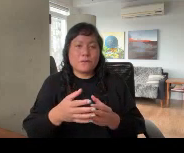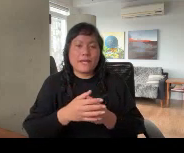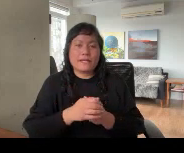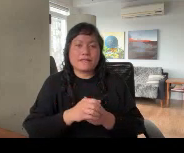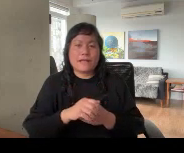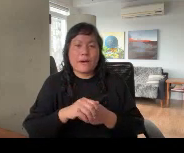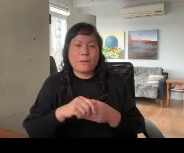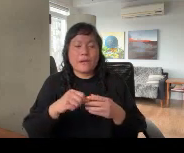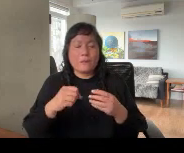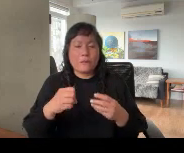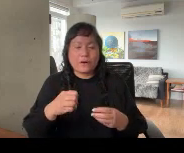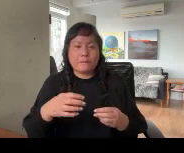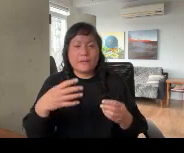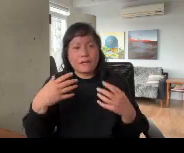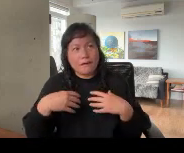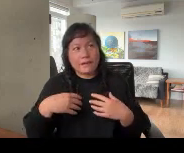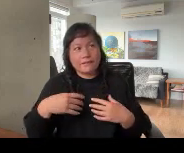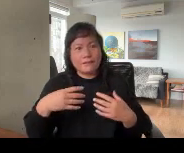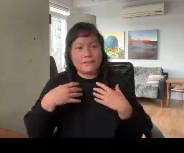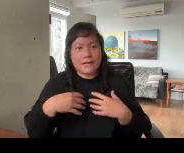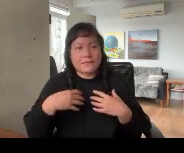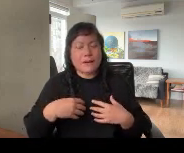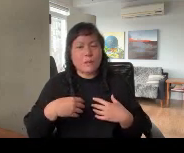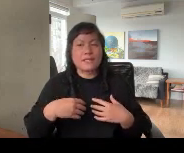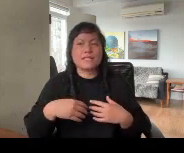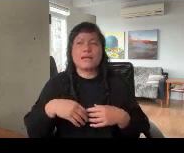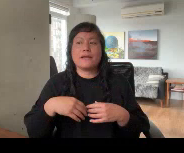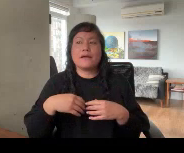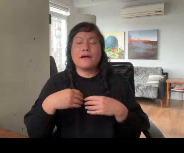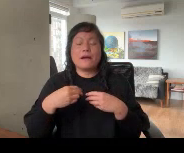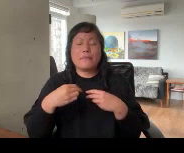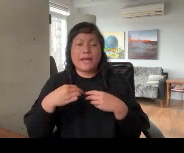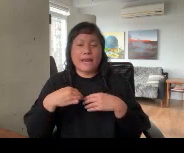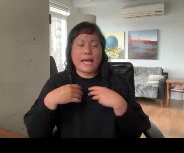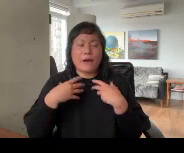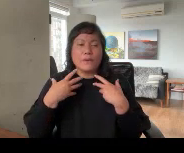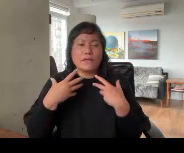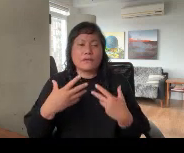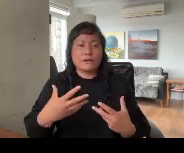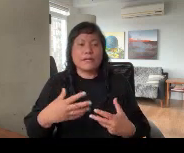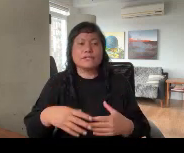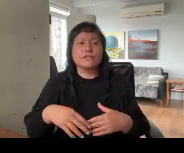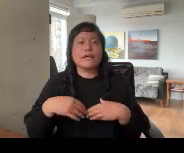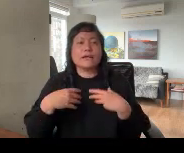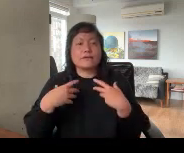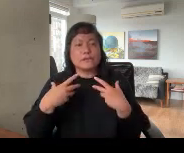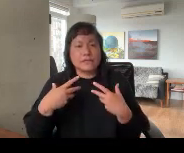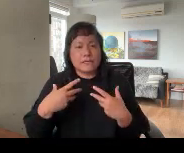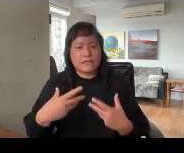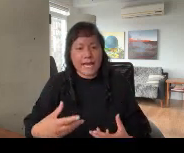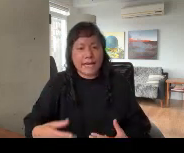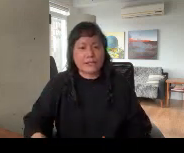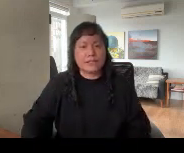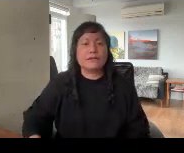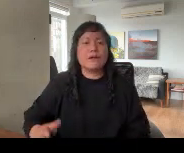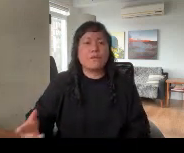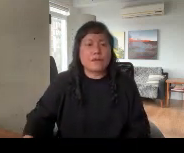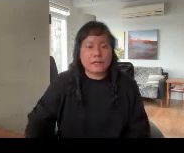of the ways that we work beyond the steps that we take and how we encourage inclusion as an action